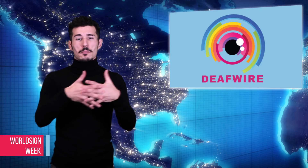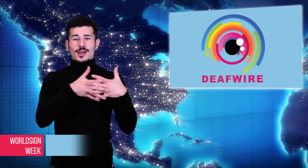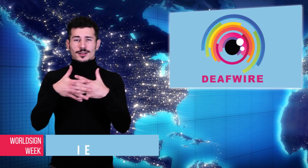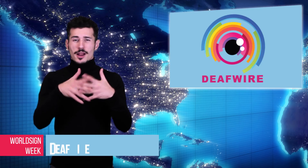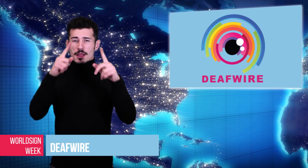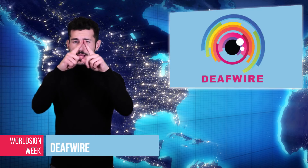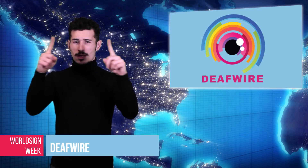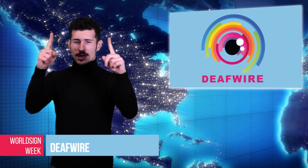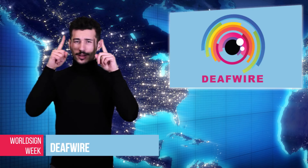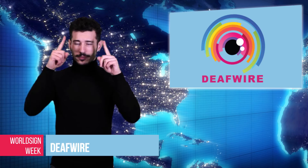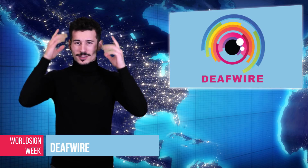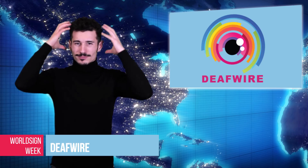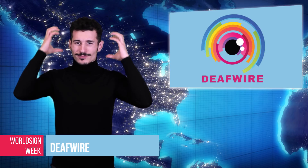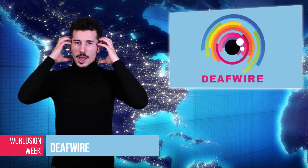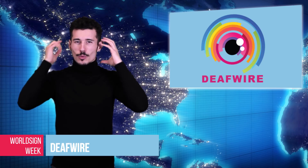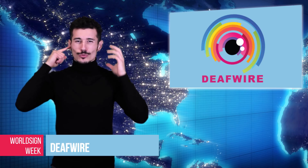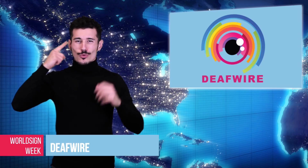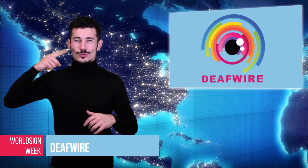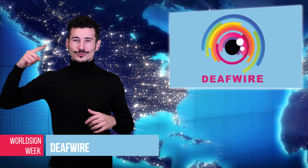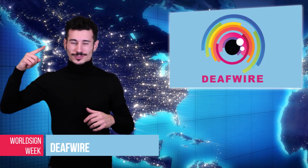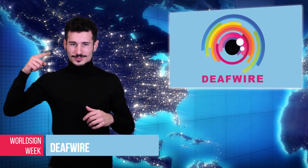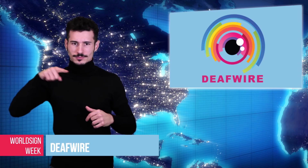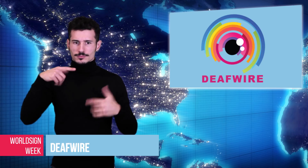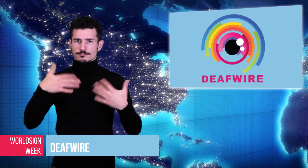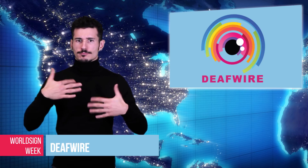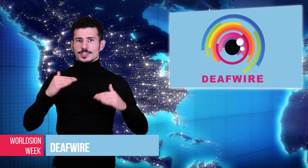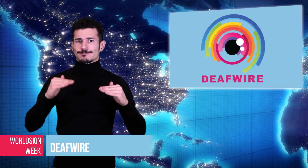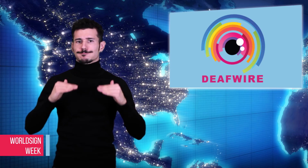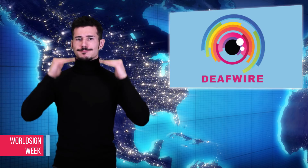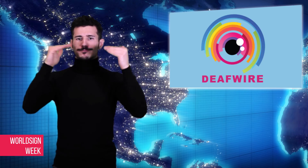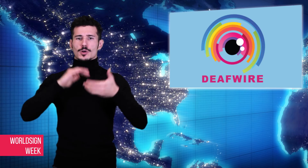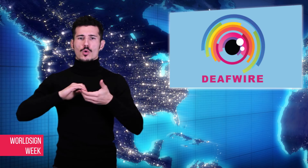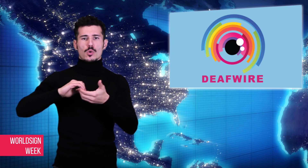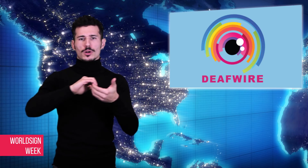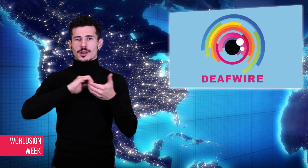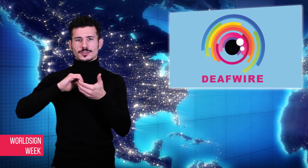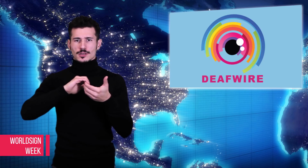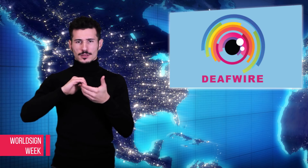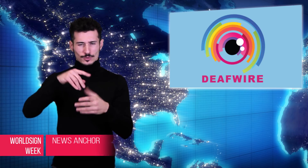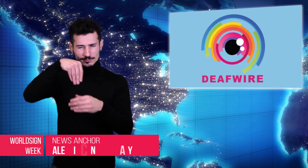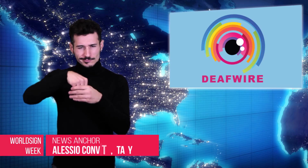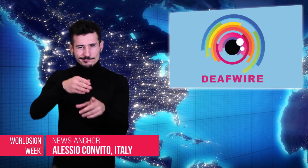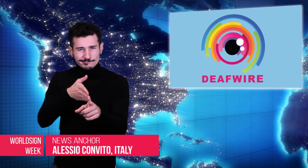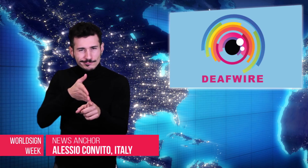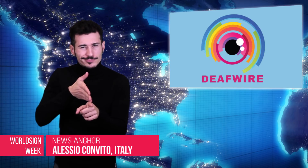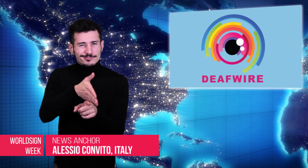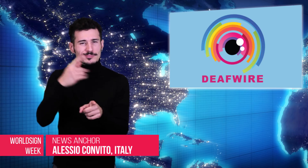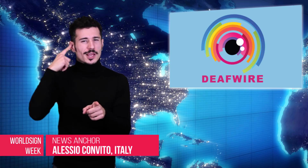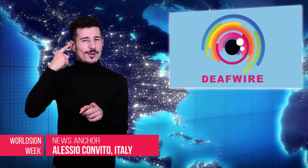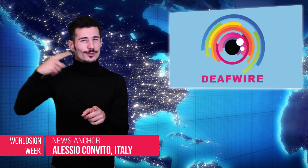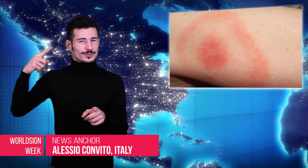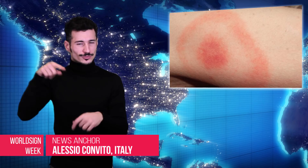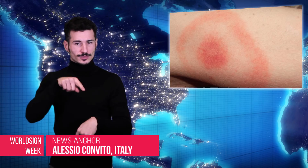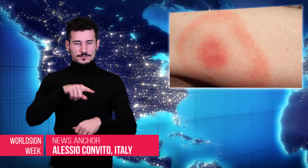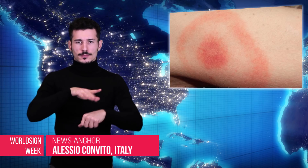Alessio: The American Academy of